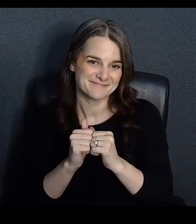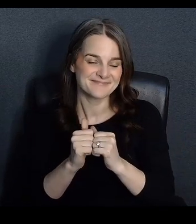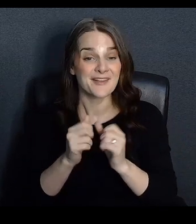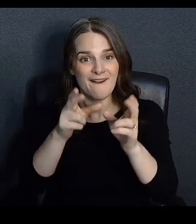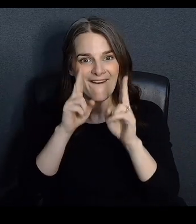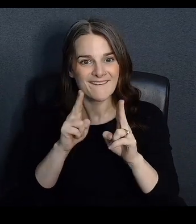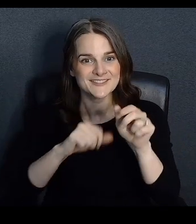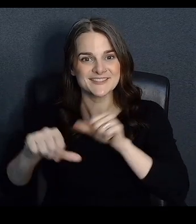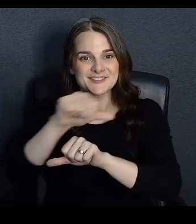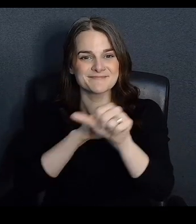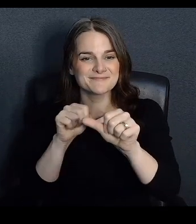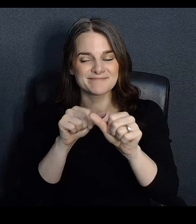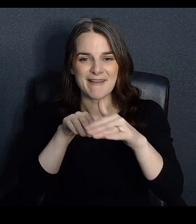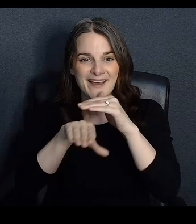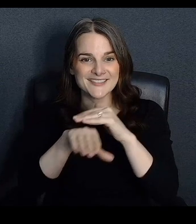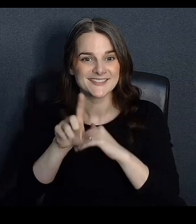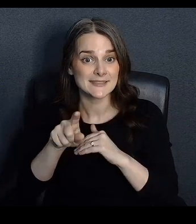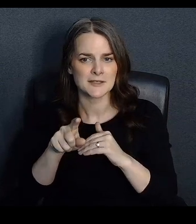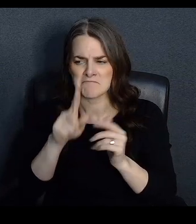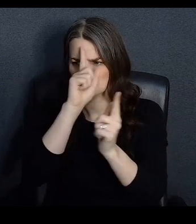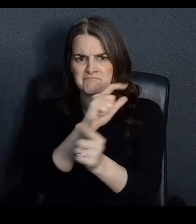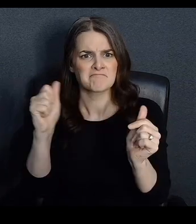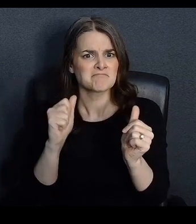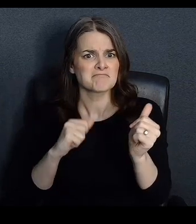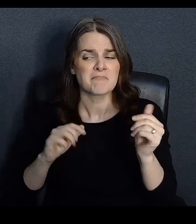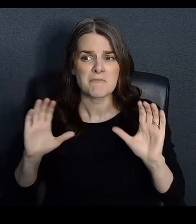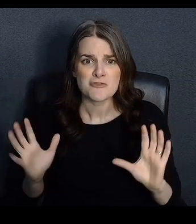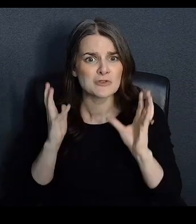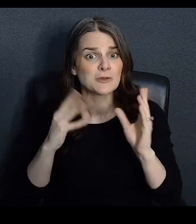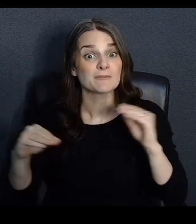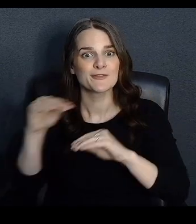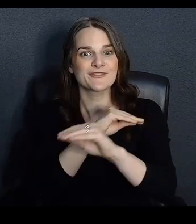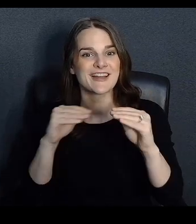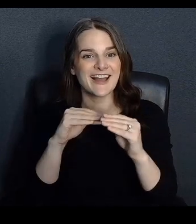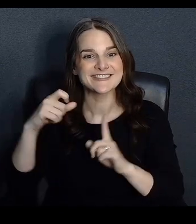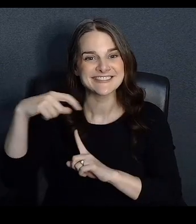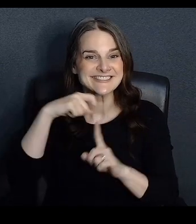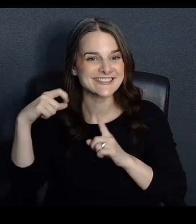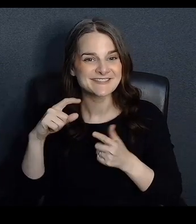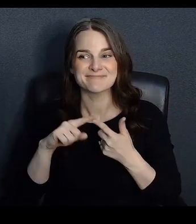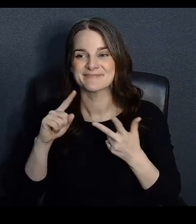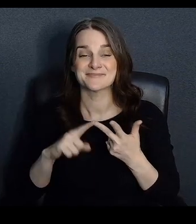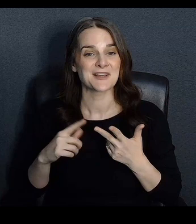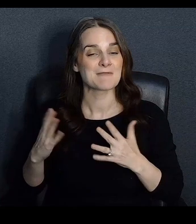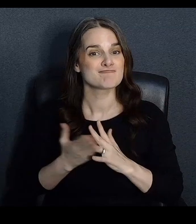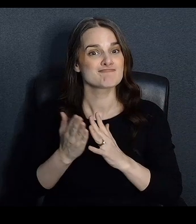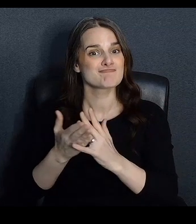So you are free and encouraged to move around, stim, take breaks, do whatever it is you need to do.